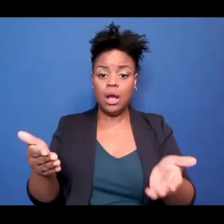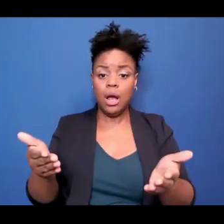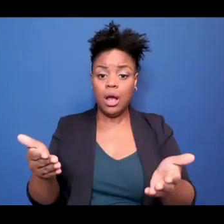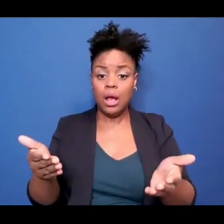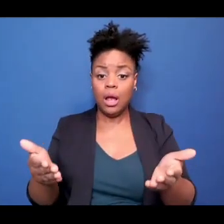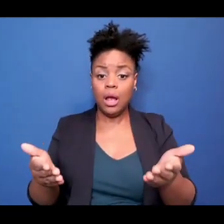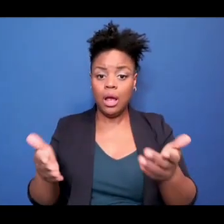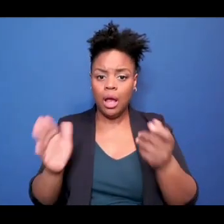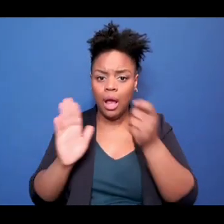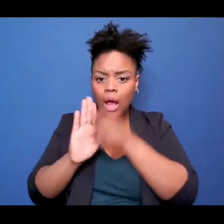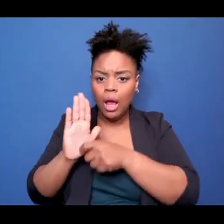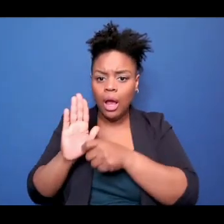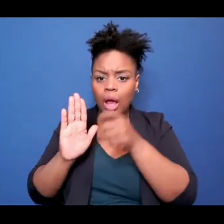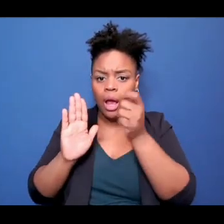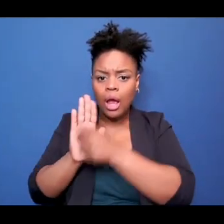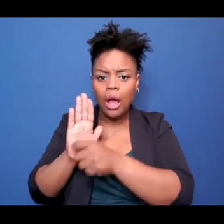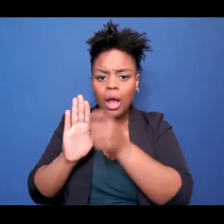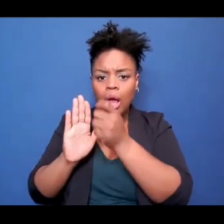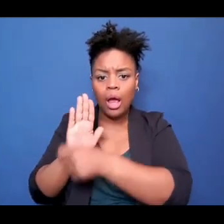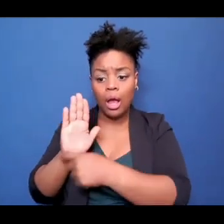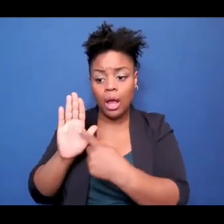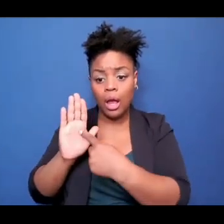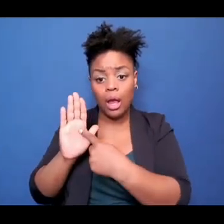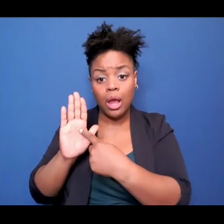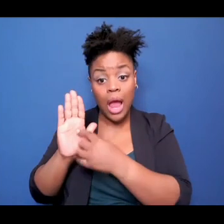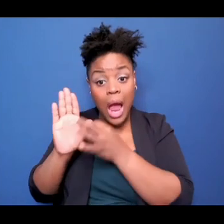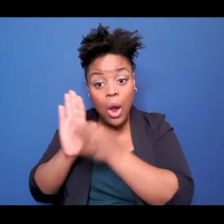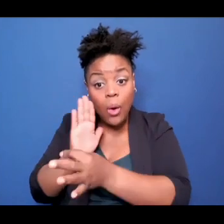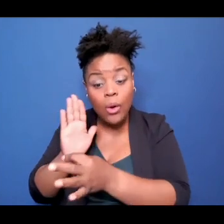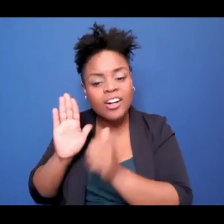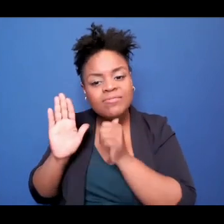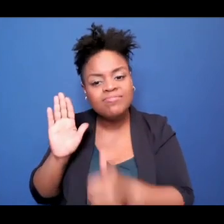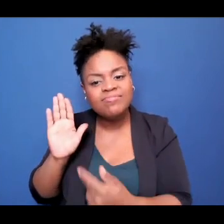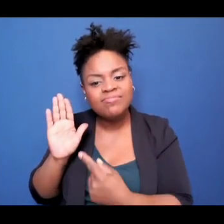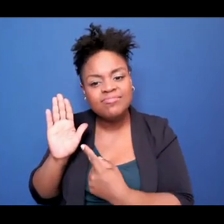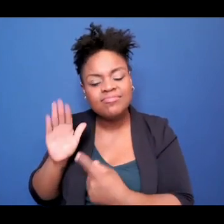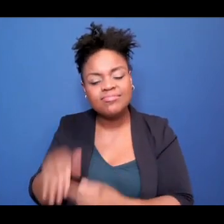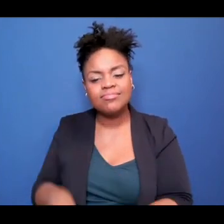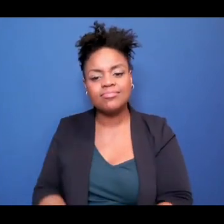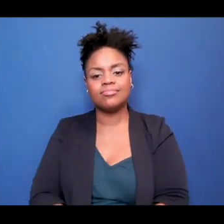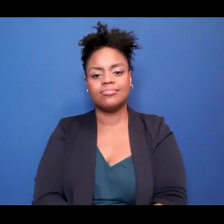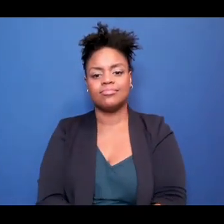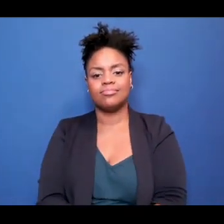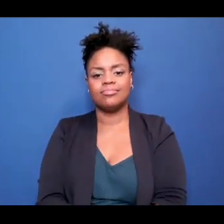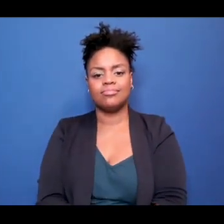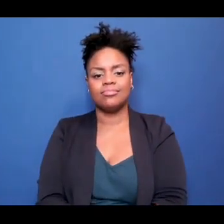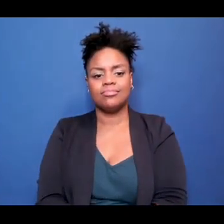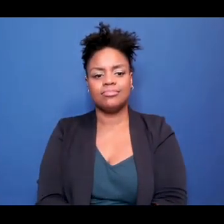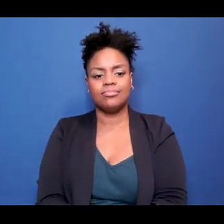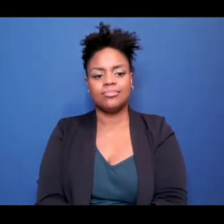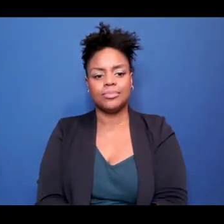TALLIED AND NOT COUNTED. THE PANDEMIC HAS BROUGHT INTO SHARP FOCUS THAT WHAT IT MEANS TO TALK ABOUT AFRICAN AMERICAN